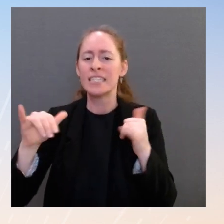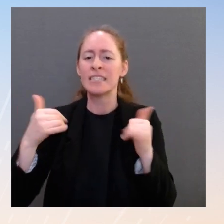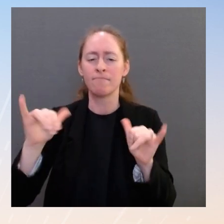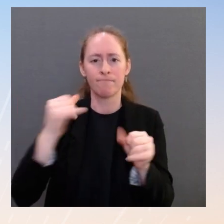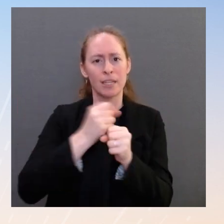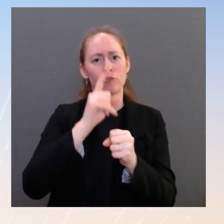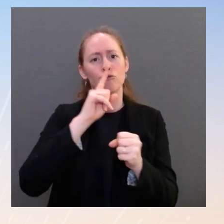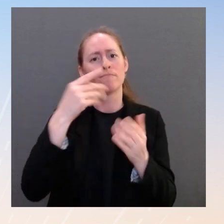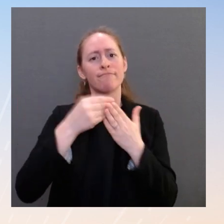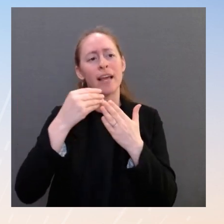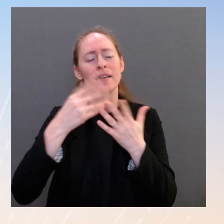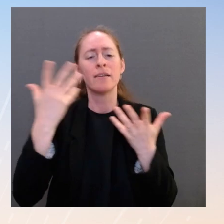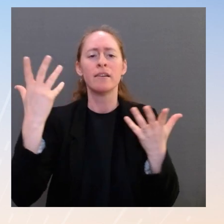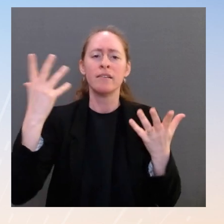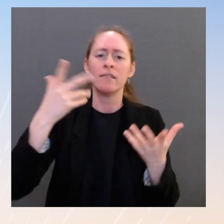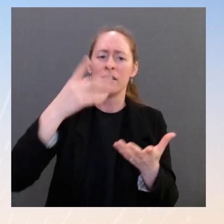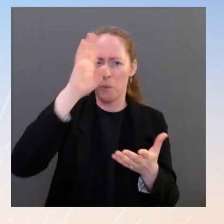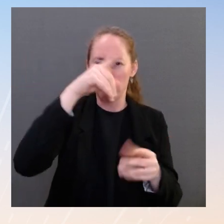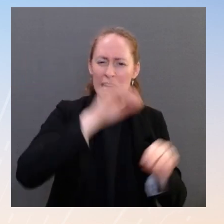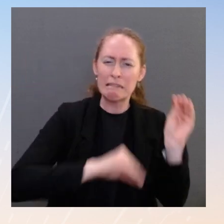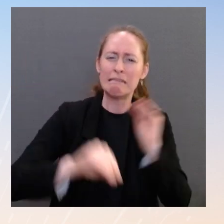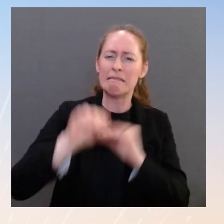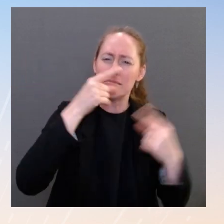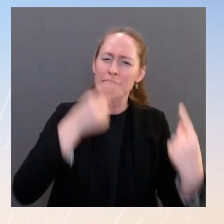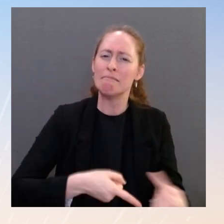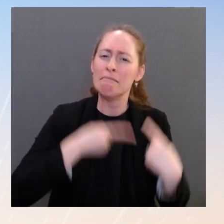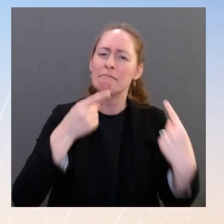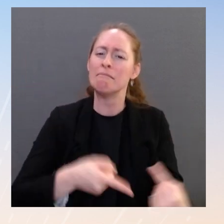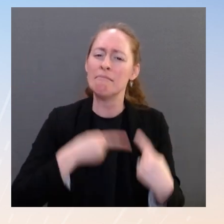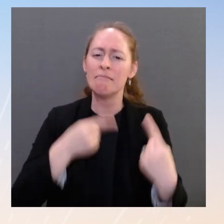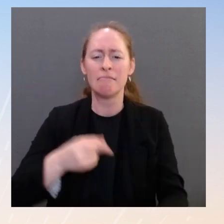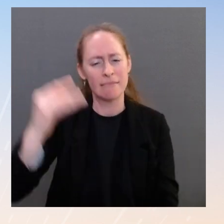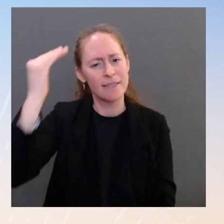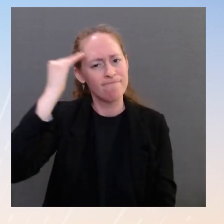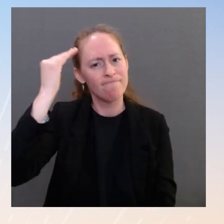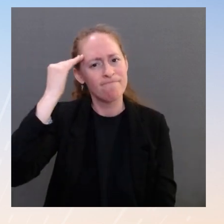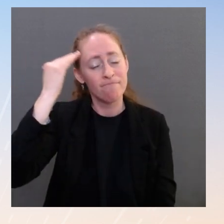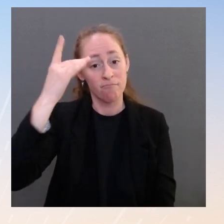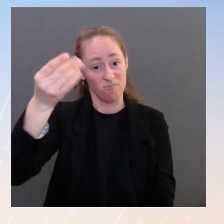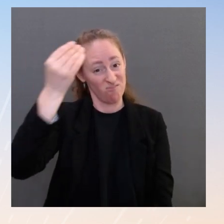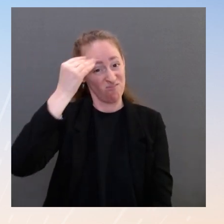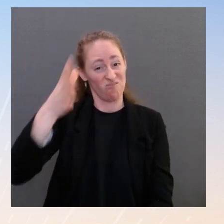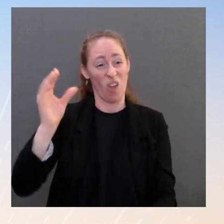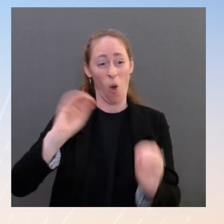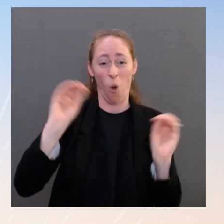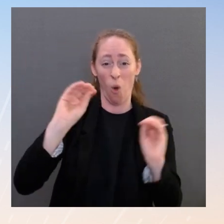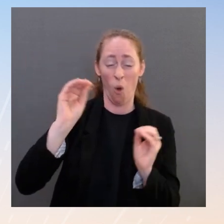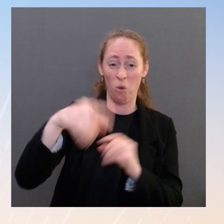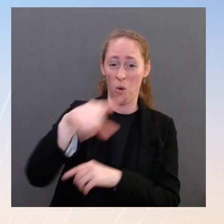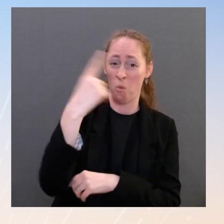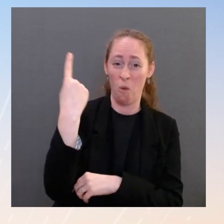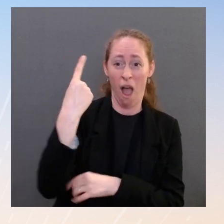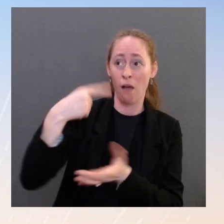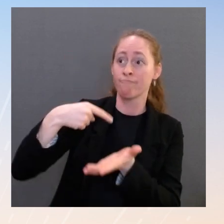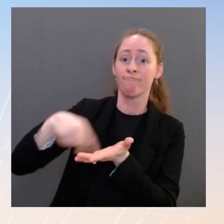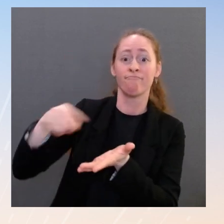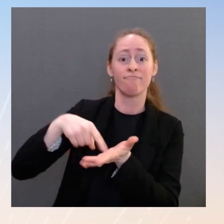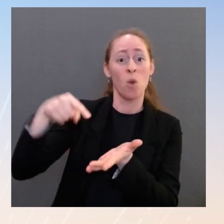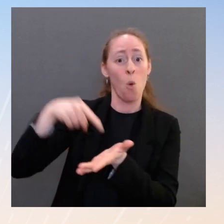that not a single borrower of federal student loans has paid a penny on these loans since he took office. And this has been the longest time of that